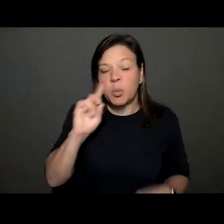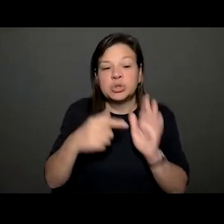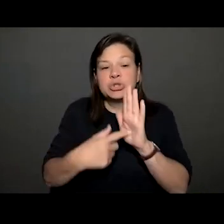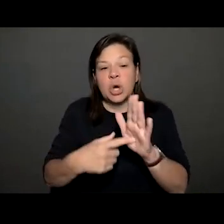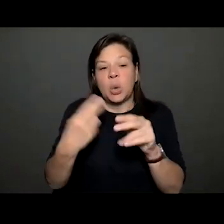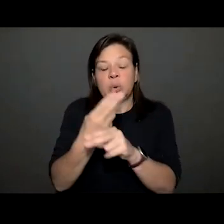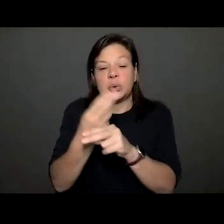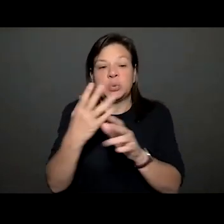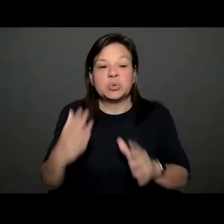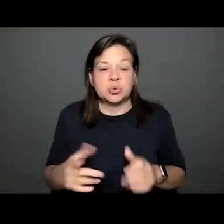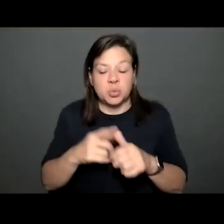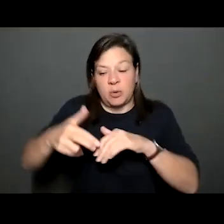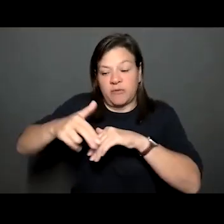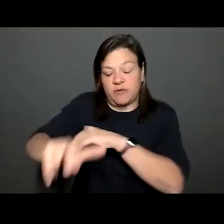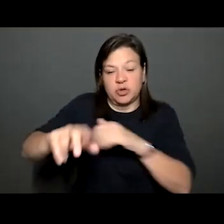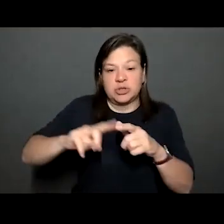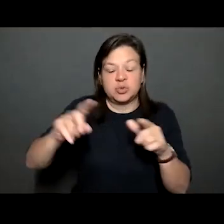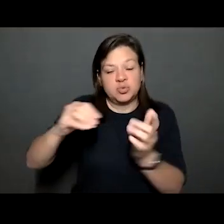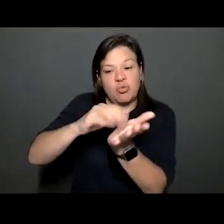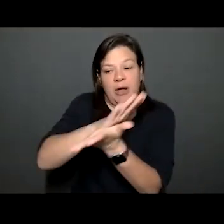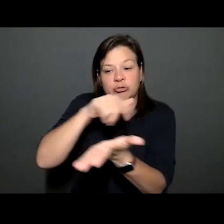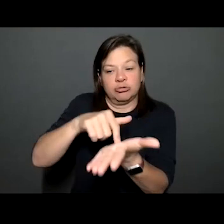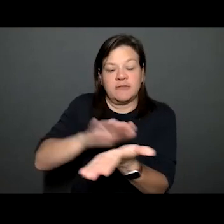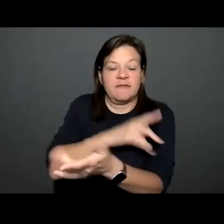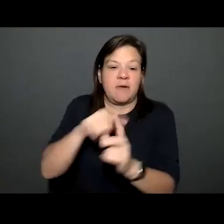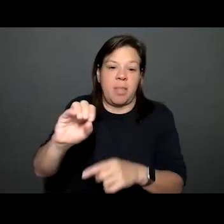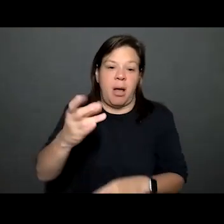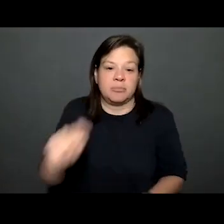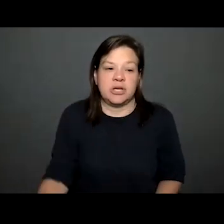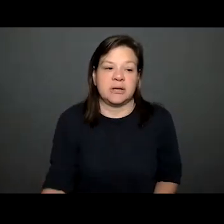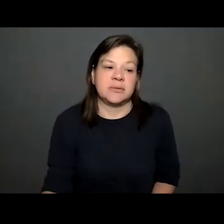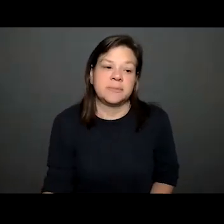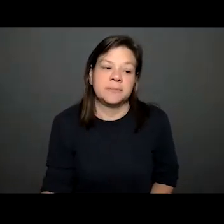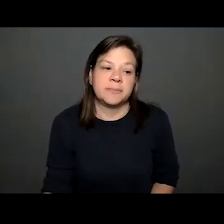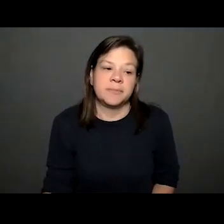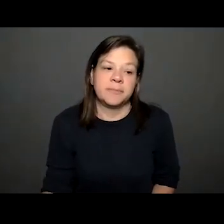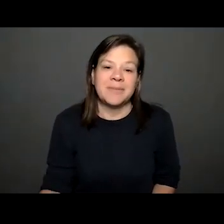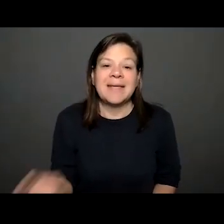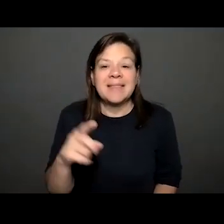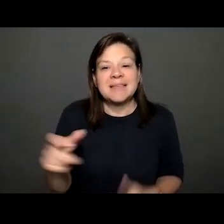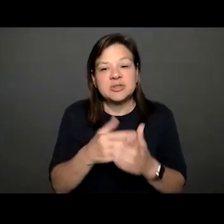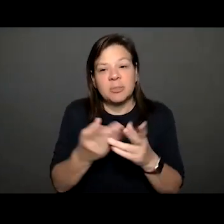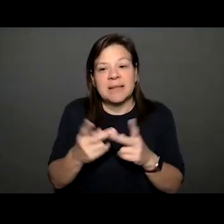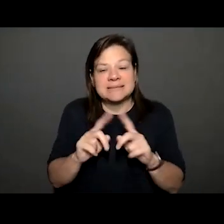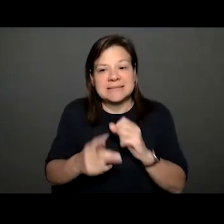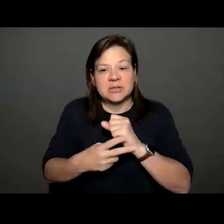THE PROPERTIES ARE FIELD SAYS THAT STORE INFORMATION JUST LOOK CONTACT PROPERTIES.